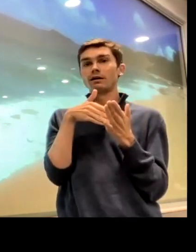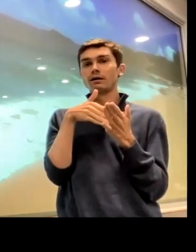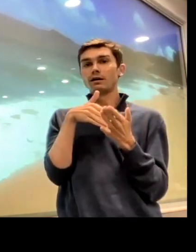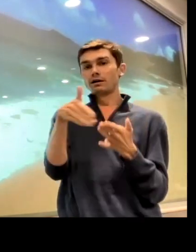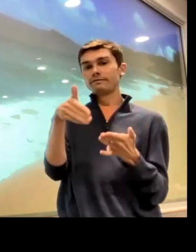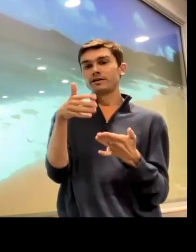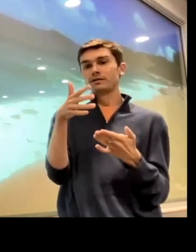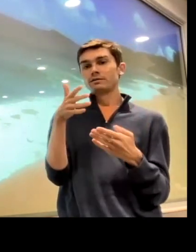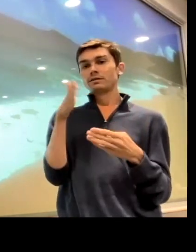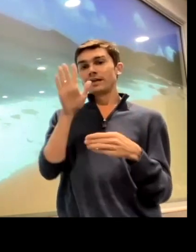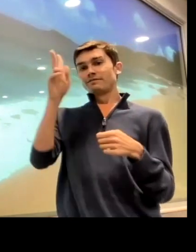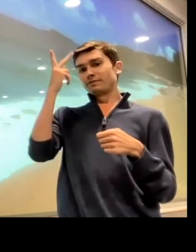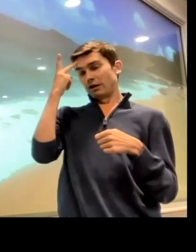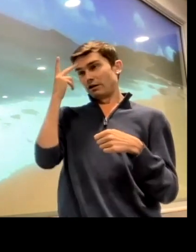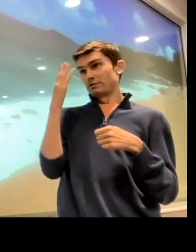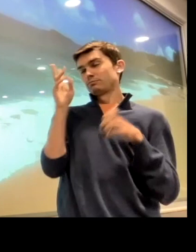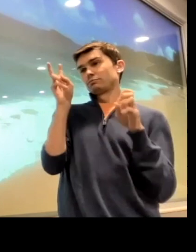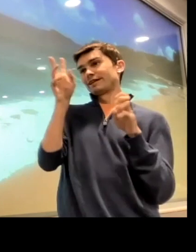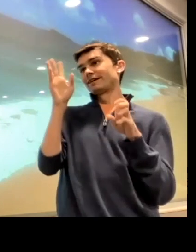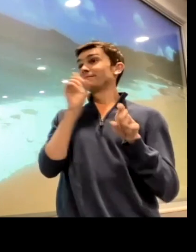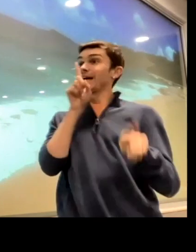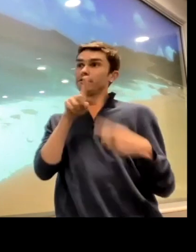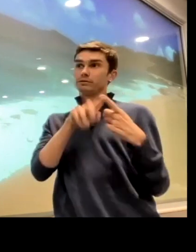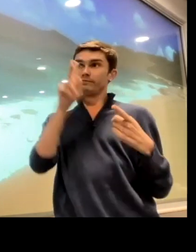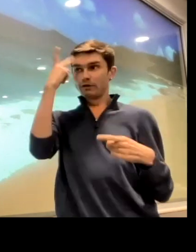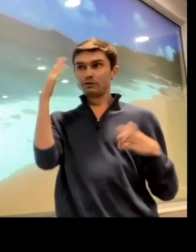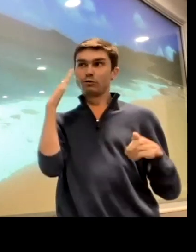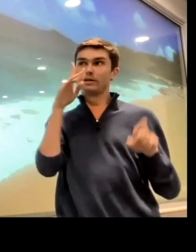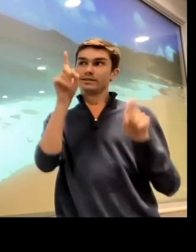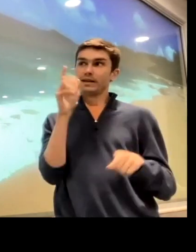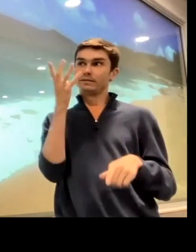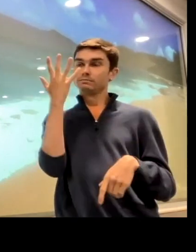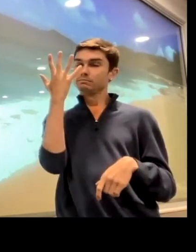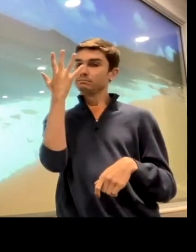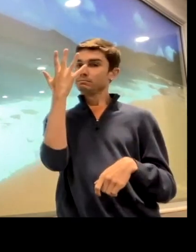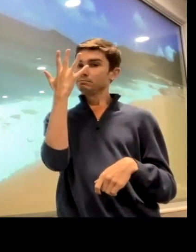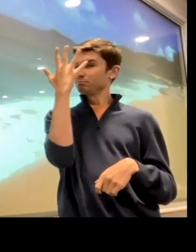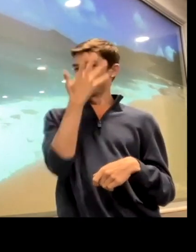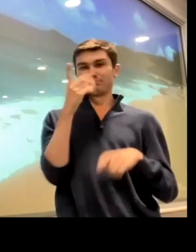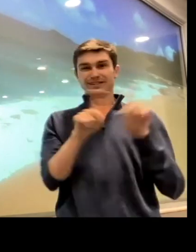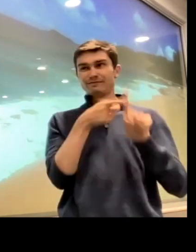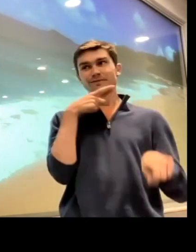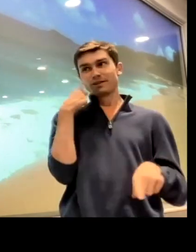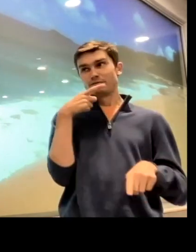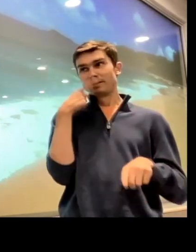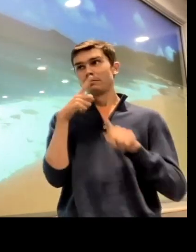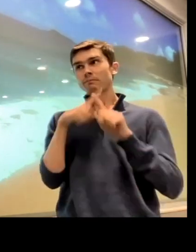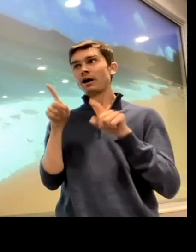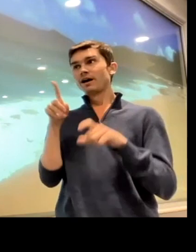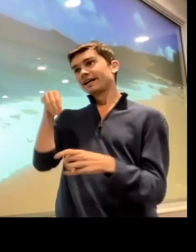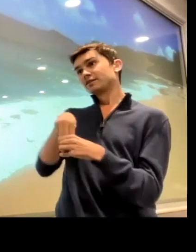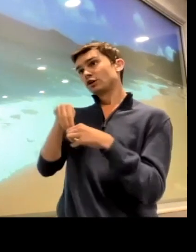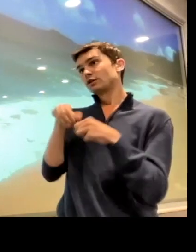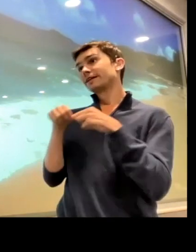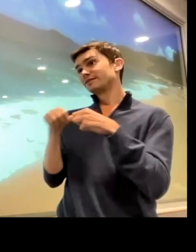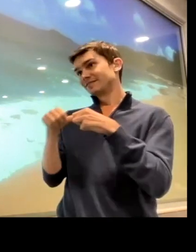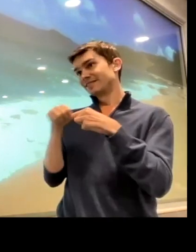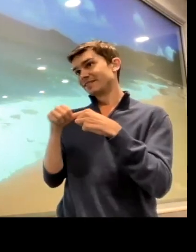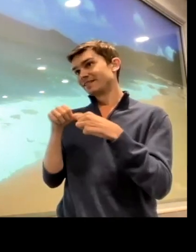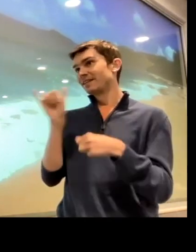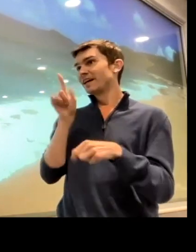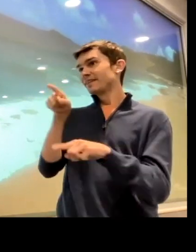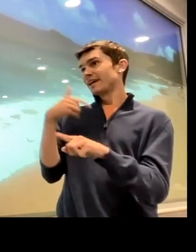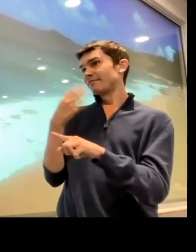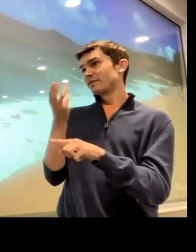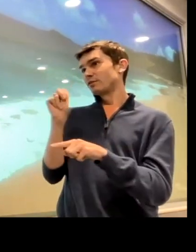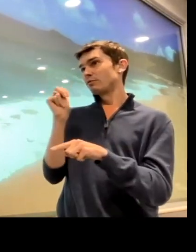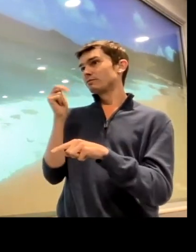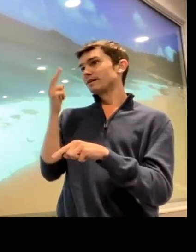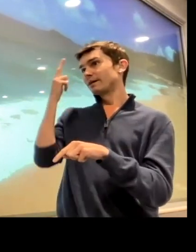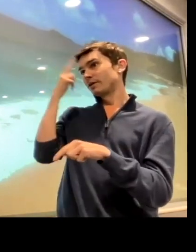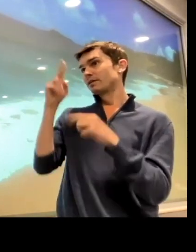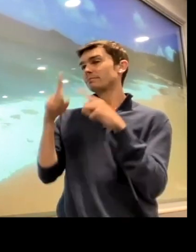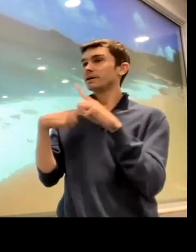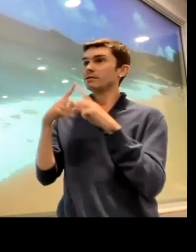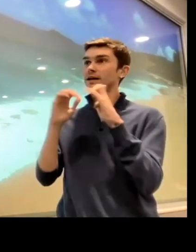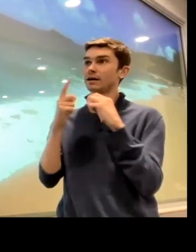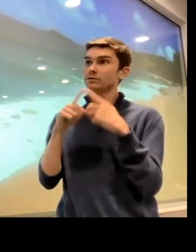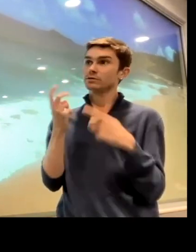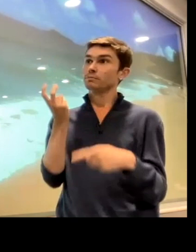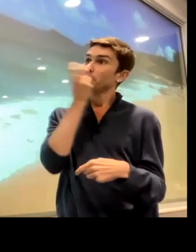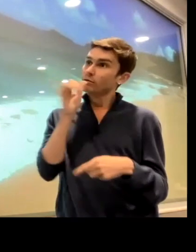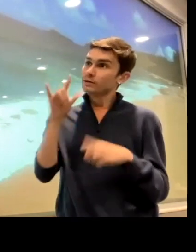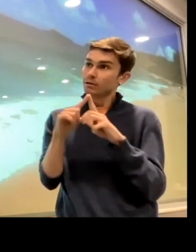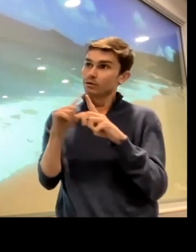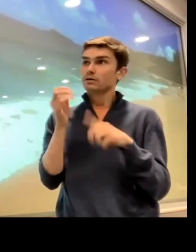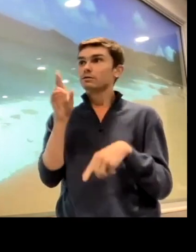but internally to that deaf person. If it is consistent, it might just be that they have their own about about to about how to pronounce it so. I was wondering if there's a way to our salary to possible